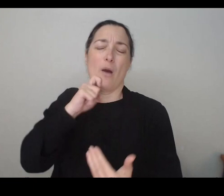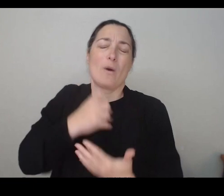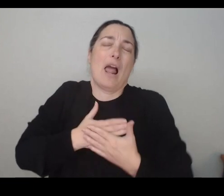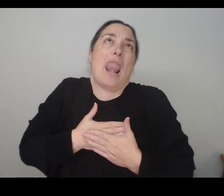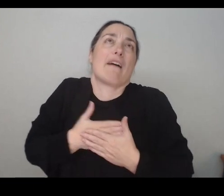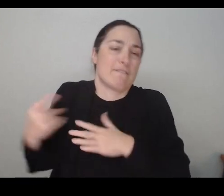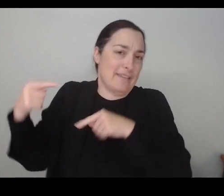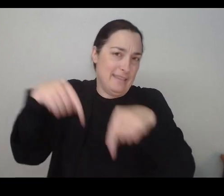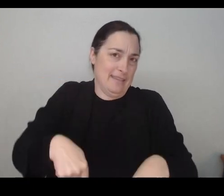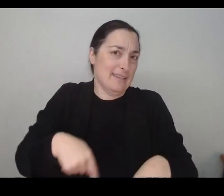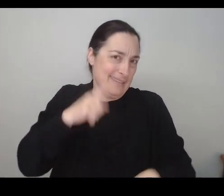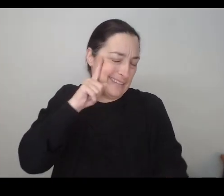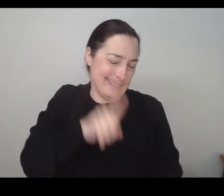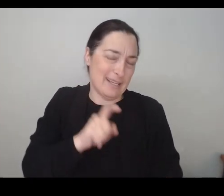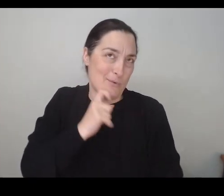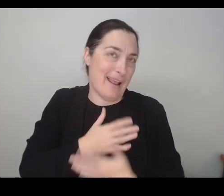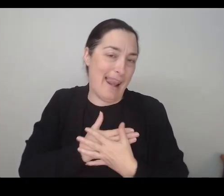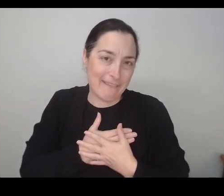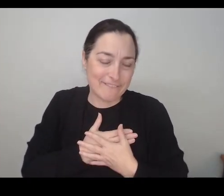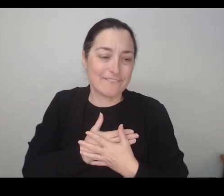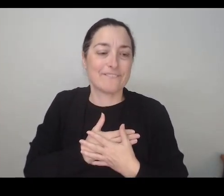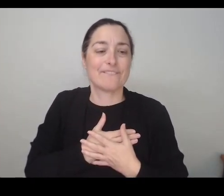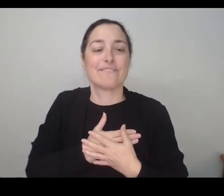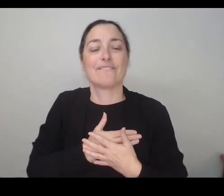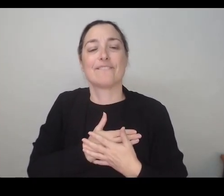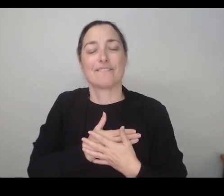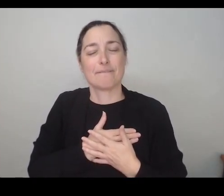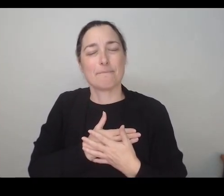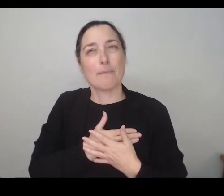and somehow they were with us in spirit, of course.